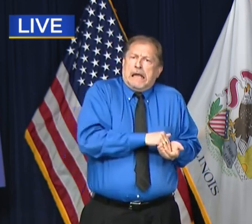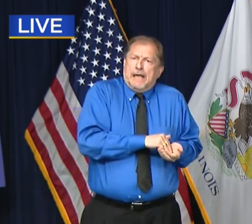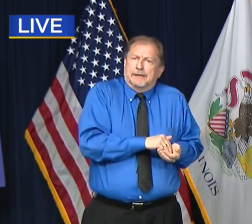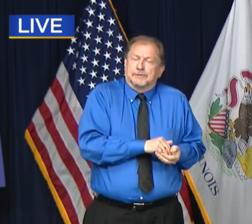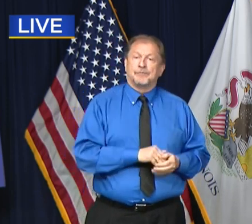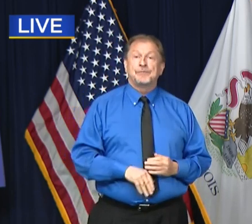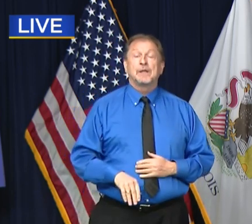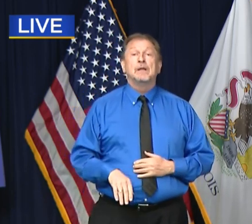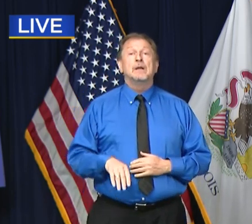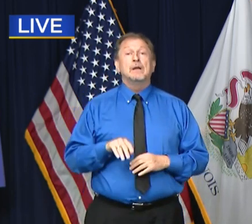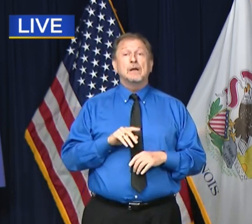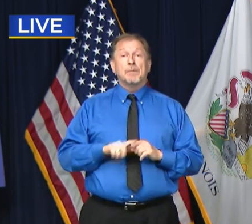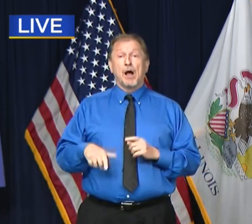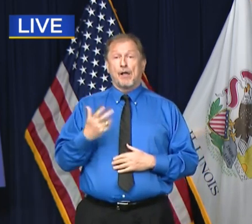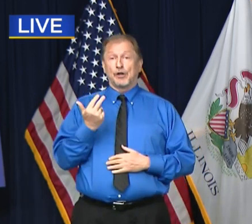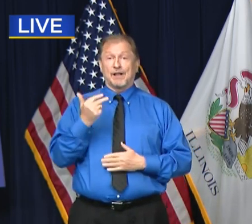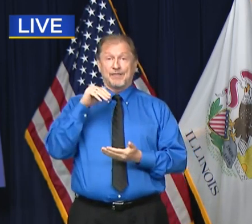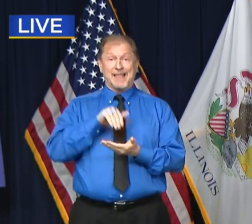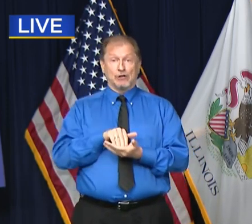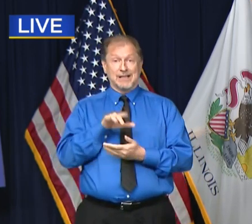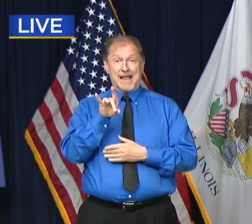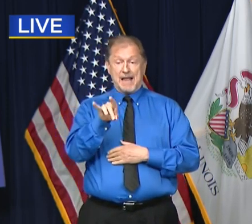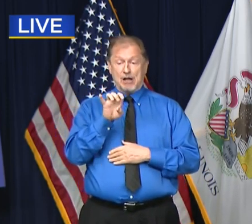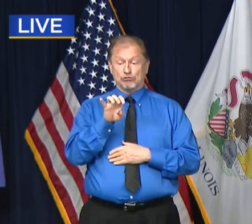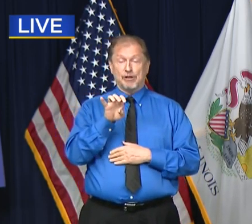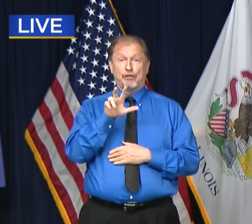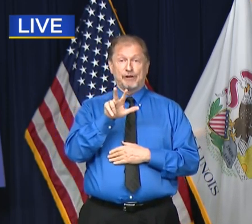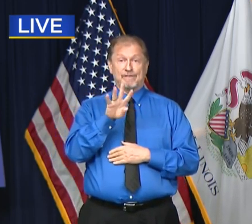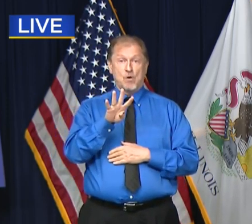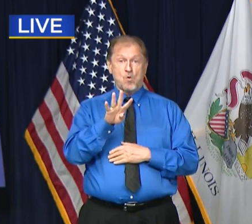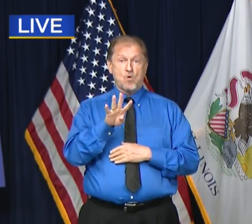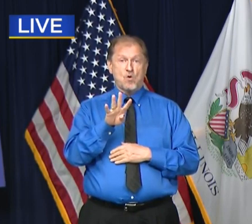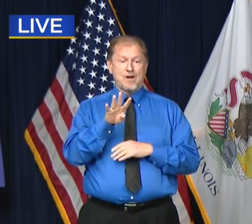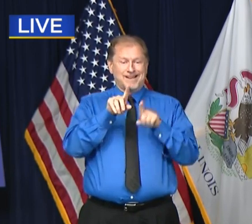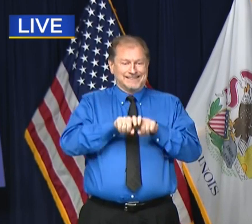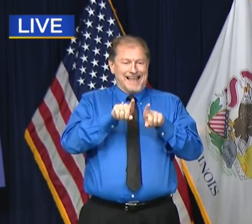WHICH INCLUDES MANY INDIVIDUALS